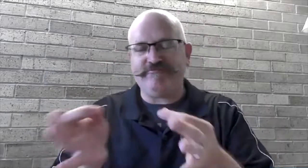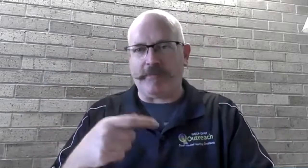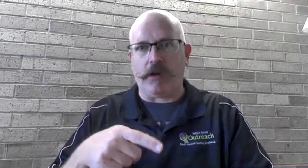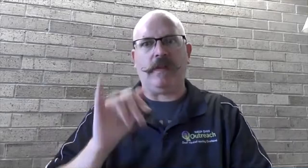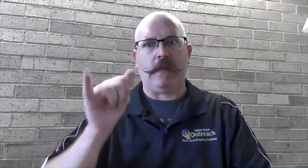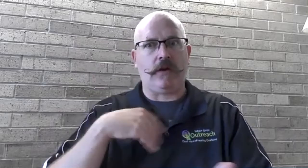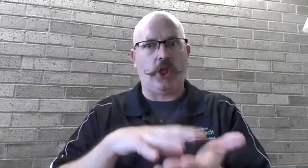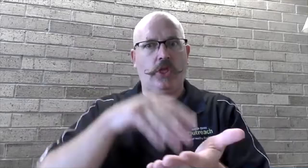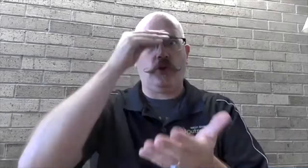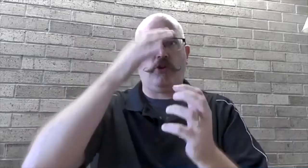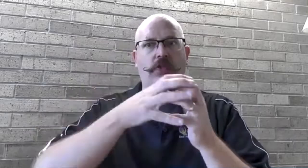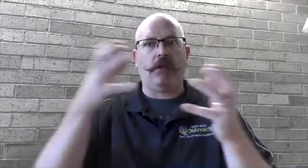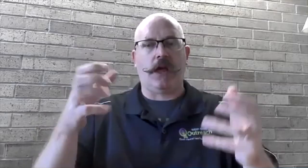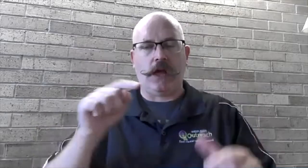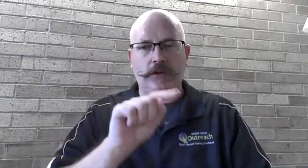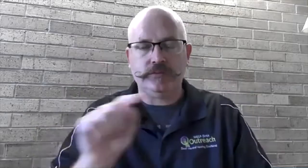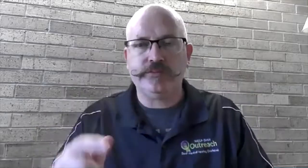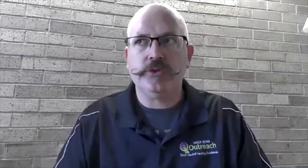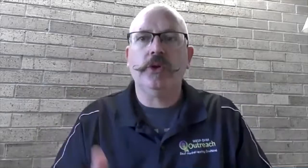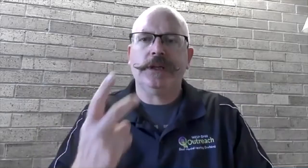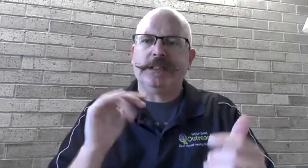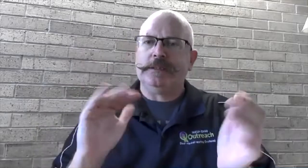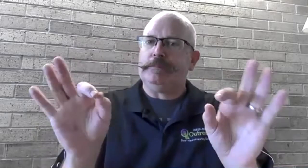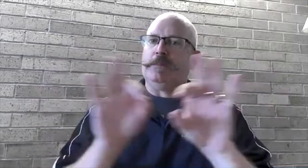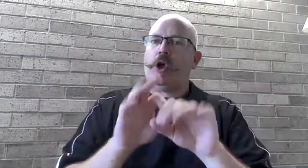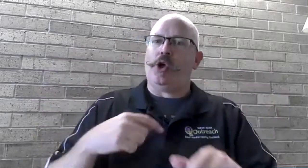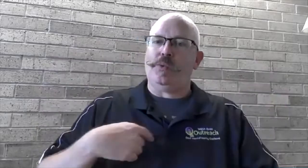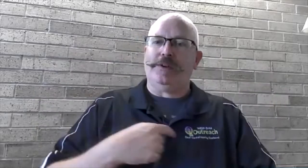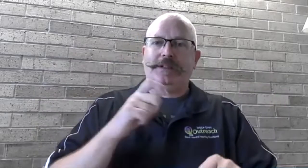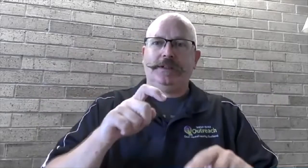different groups and explaining and you can learn a lot from those posts and